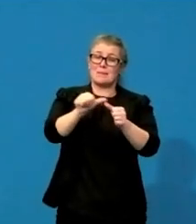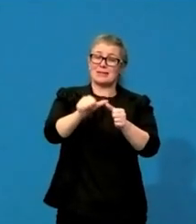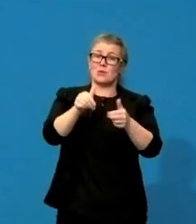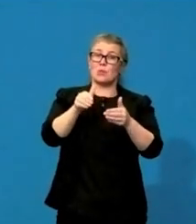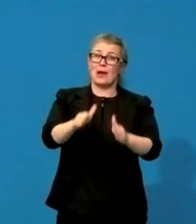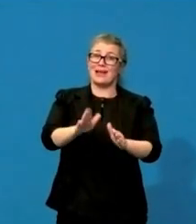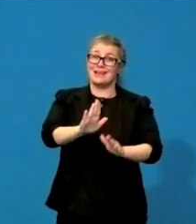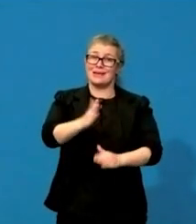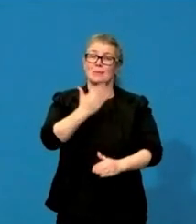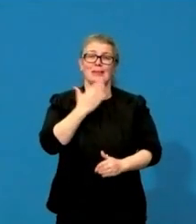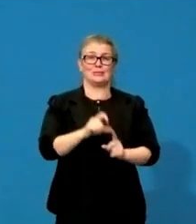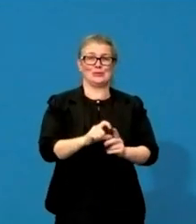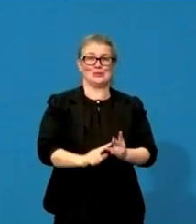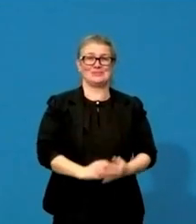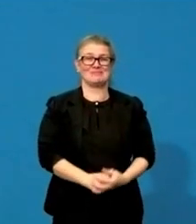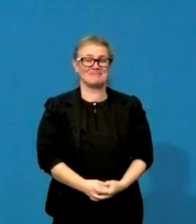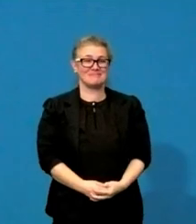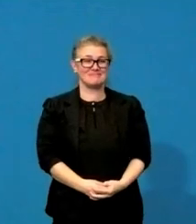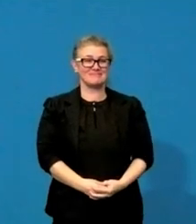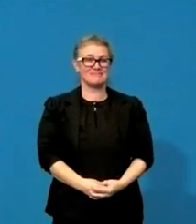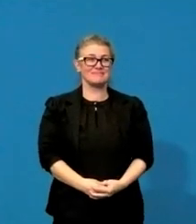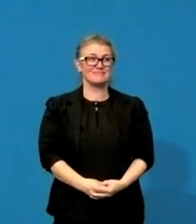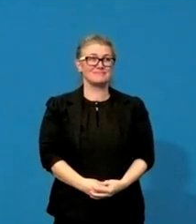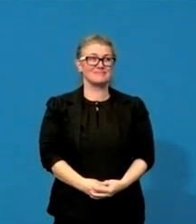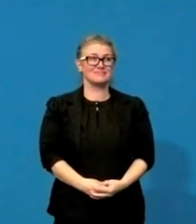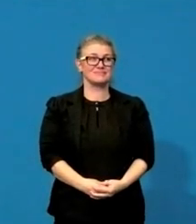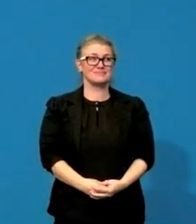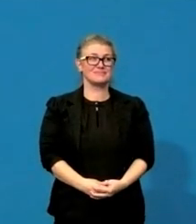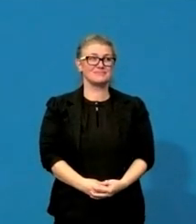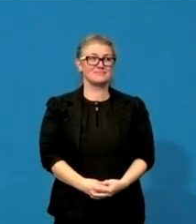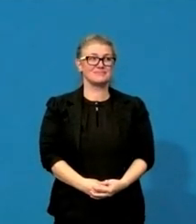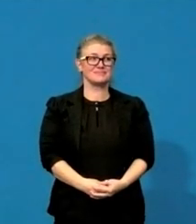I certainly will. This is training to be a politician.